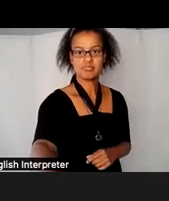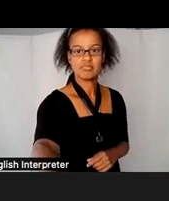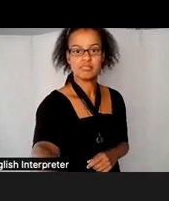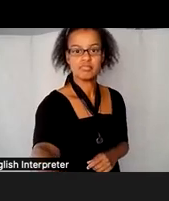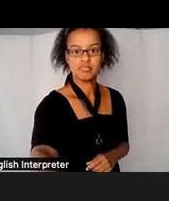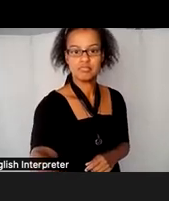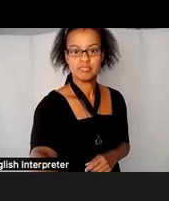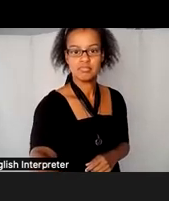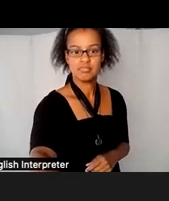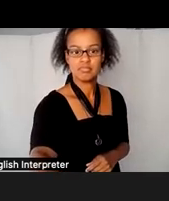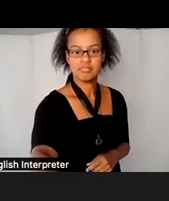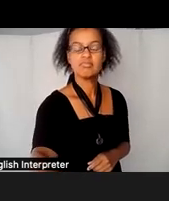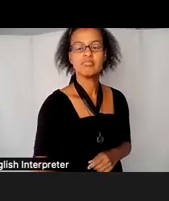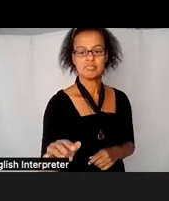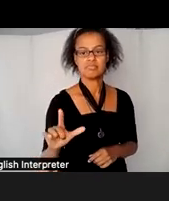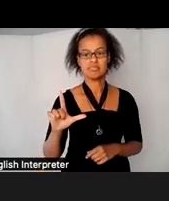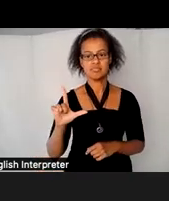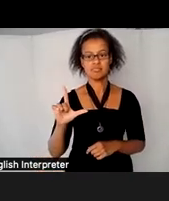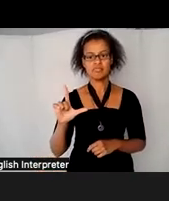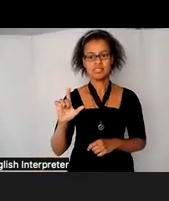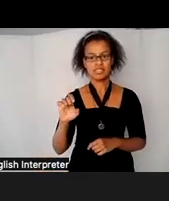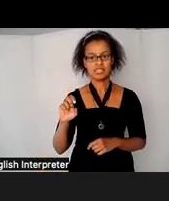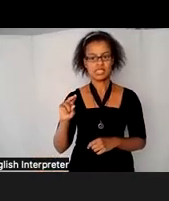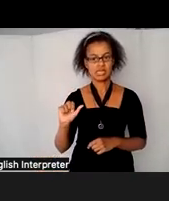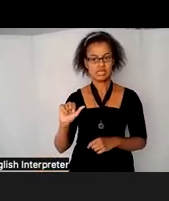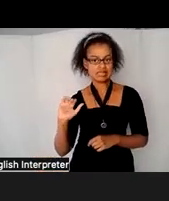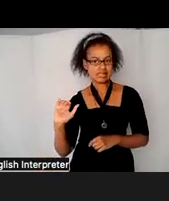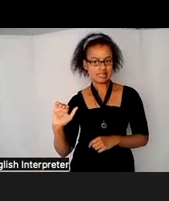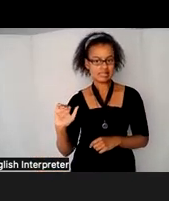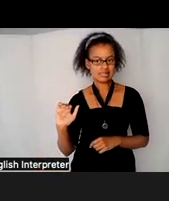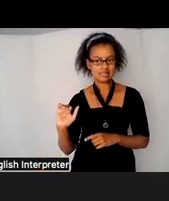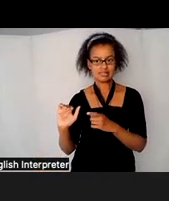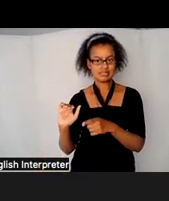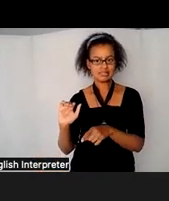I think we lost your sound for him. Hello.